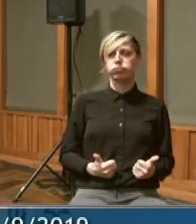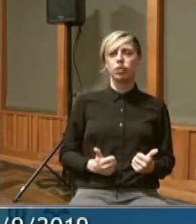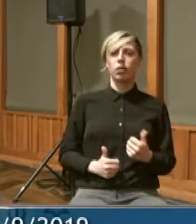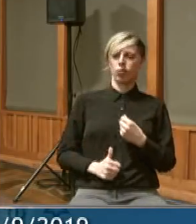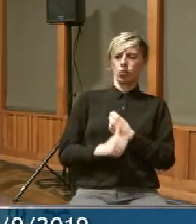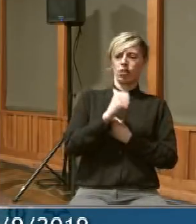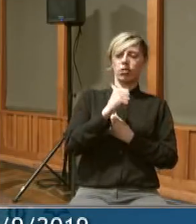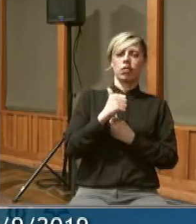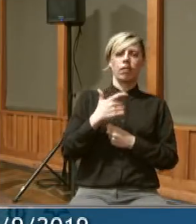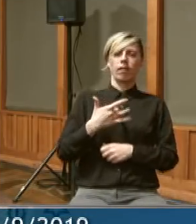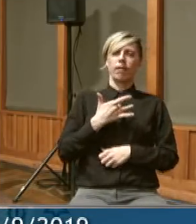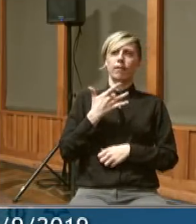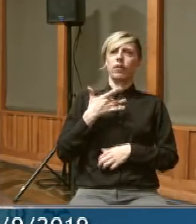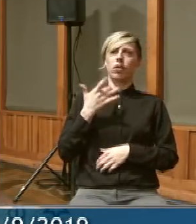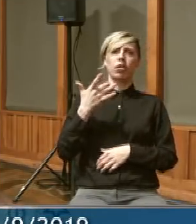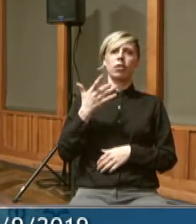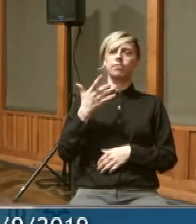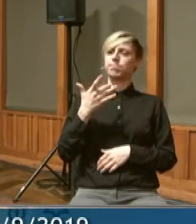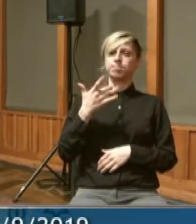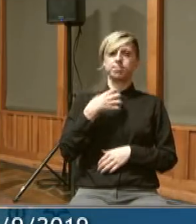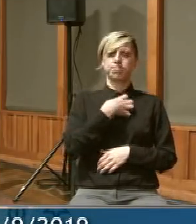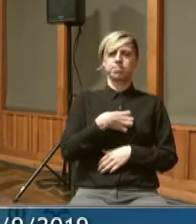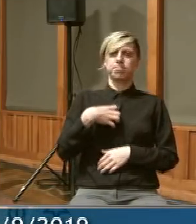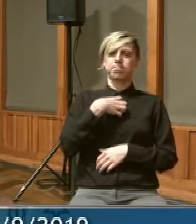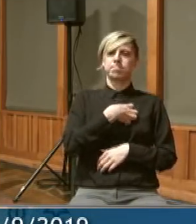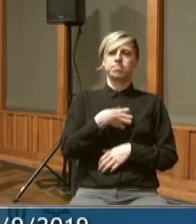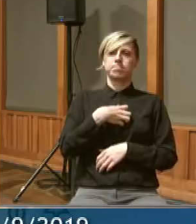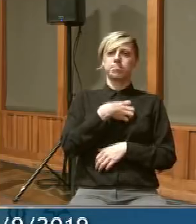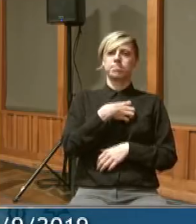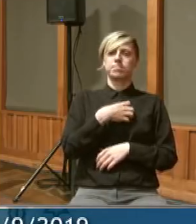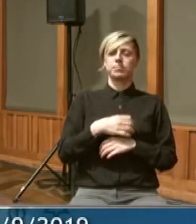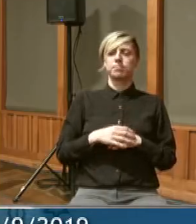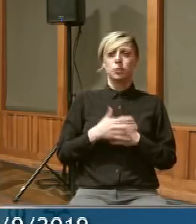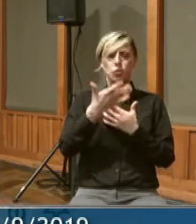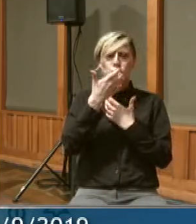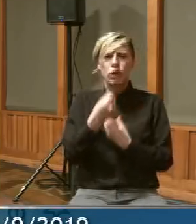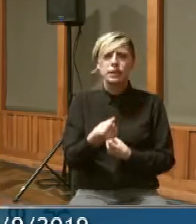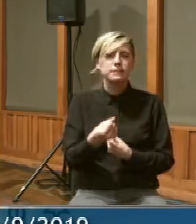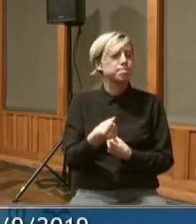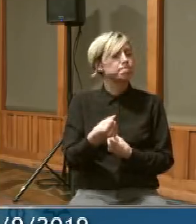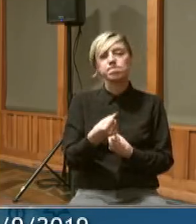OUR QUALITY OF LIFE, HEALTH OF OUR COMMUNITIES ARE BE TO BE